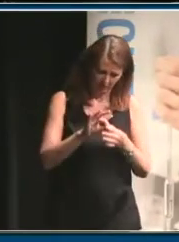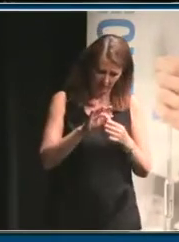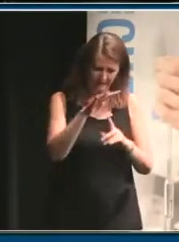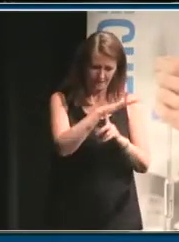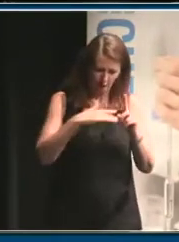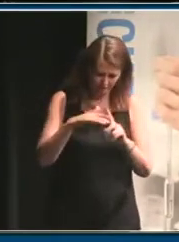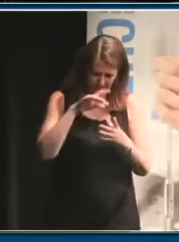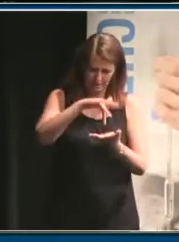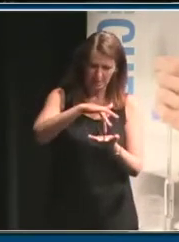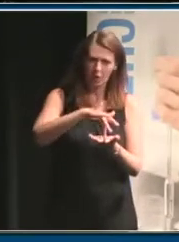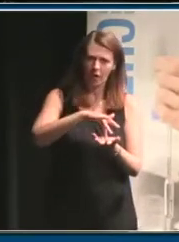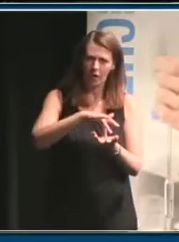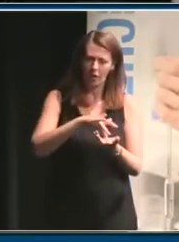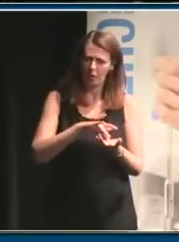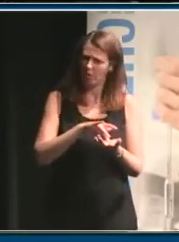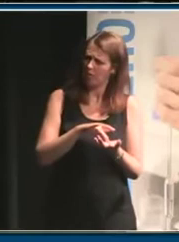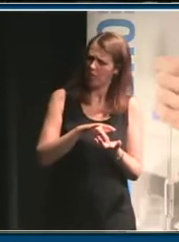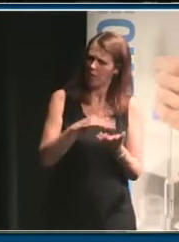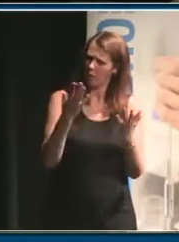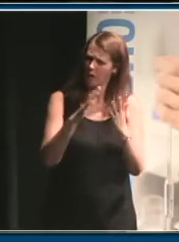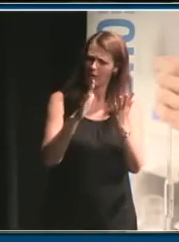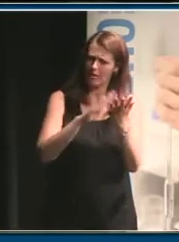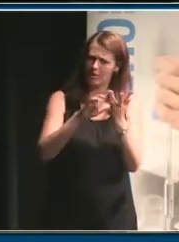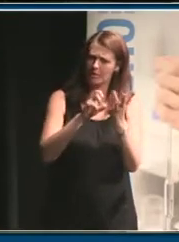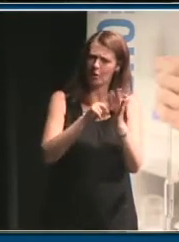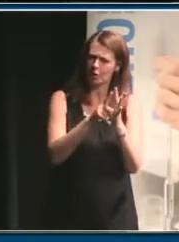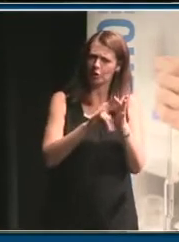all this we start asking ourselves where are those molecules coming from? At the end of a